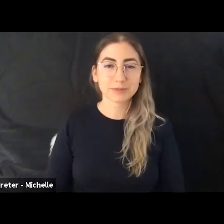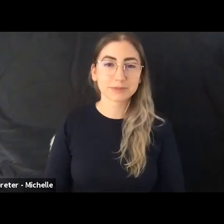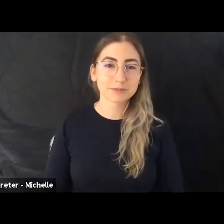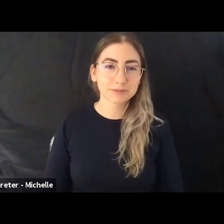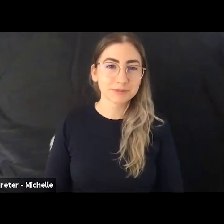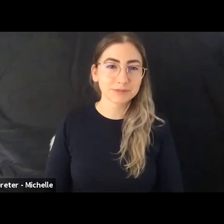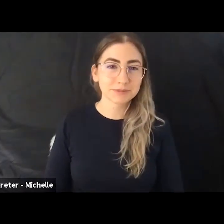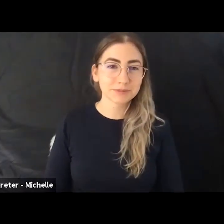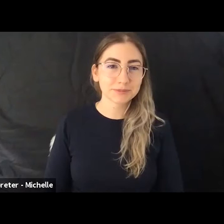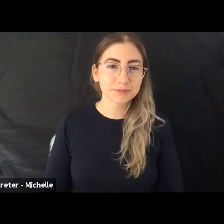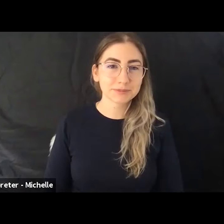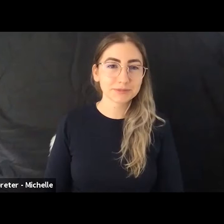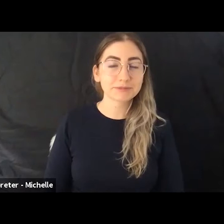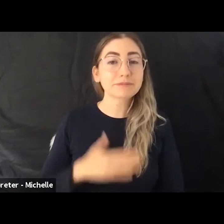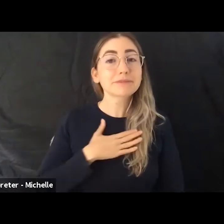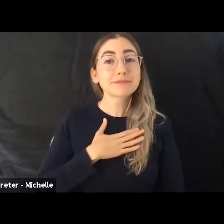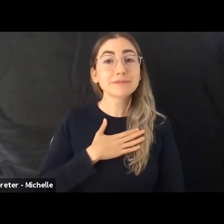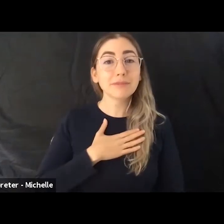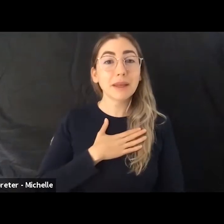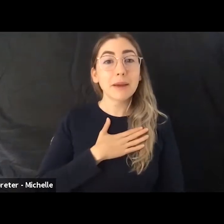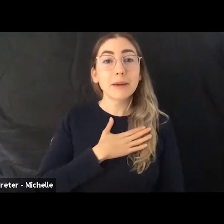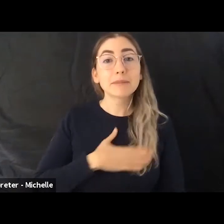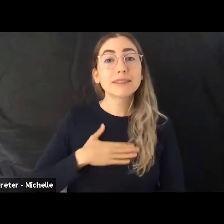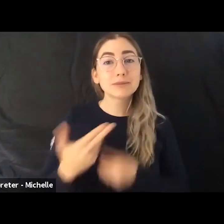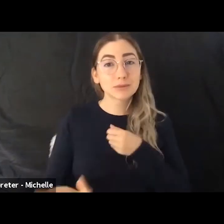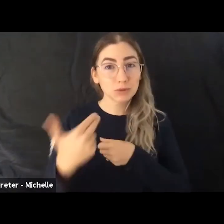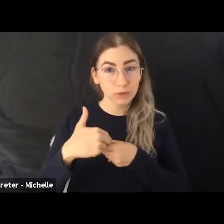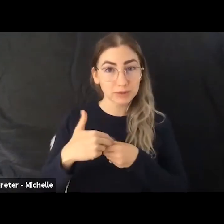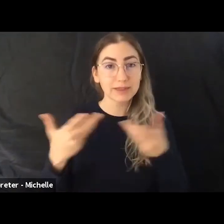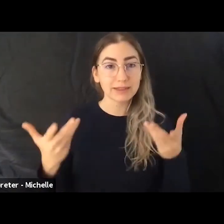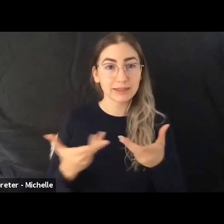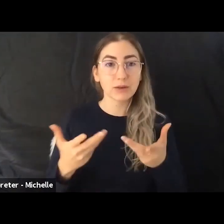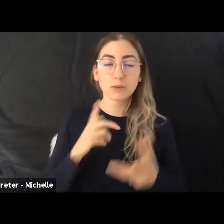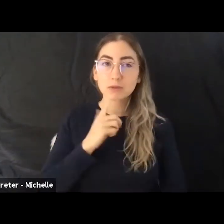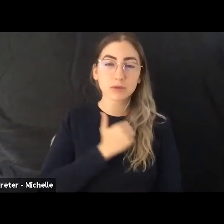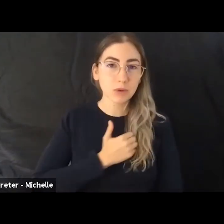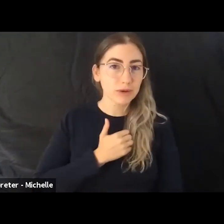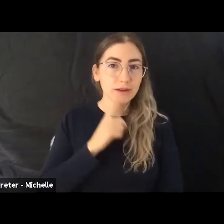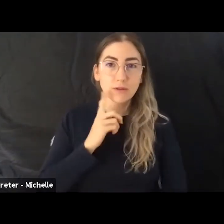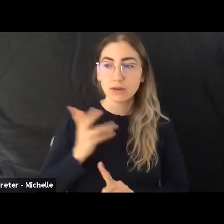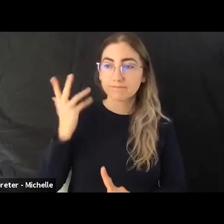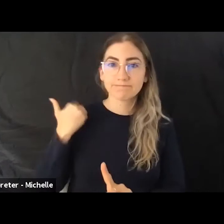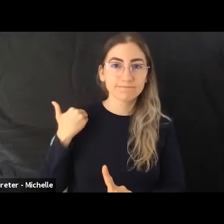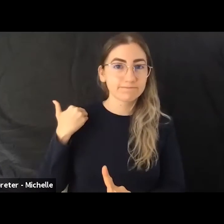REFLECTION TO ACKNOWLEDGE THE HARMS AND MISTAKES OF THE PAST AND CONSIDER HOW MUCH WE CAN HARMS AND MISTAKES OF THE PAST AND CONSIDER HOW MUCH WE CAN,